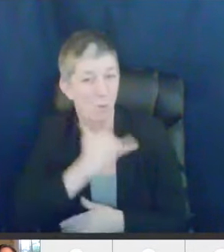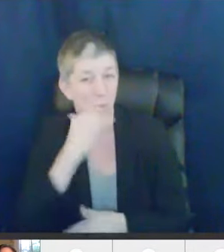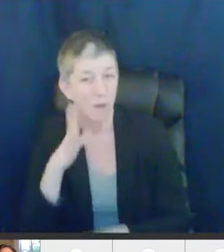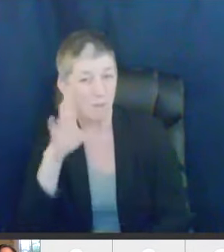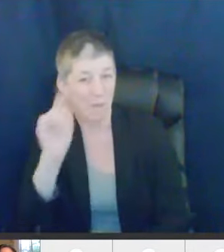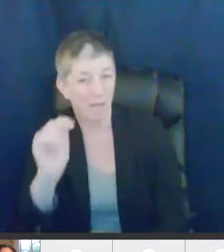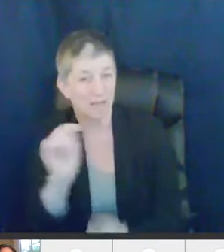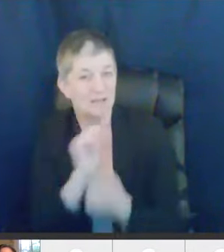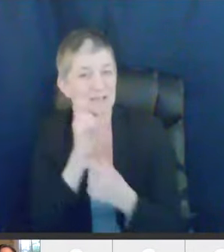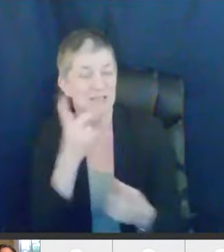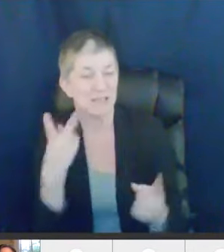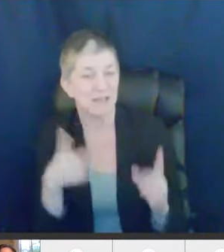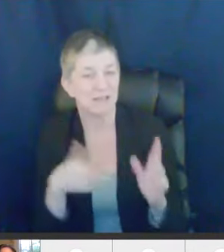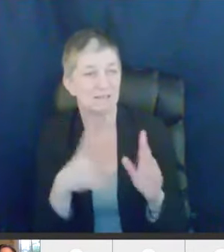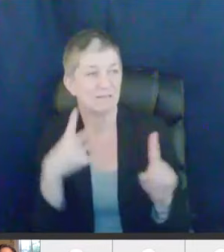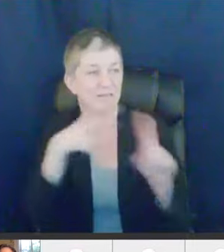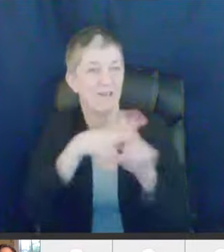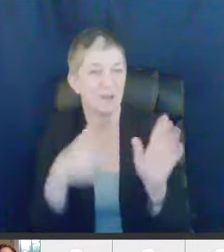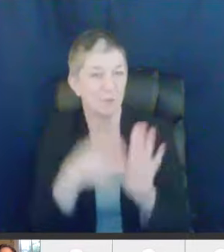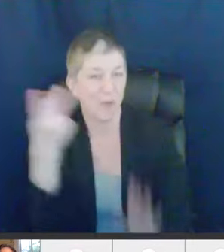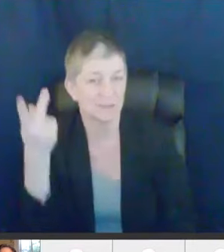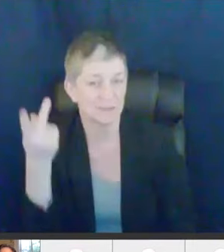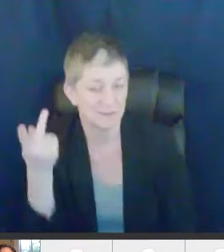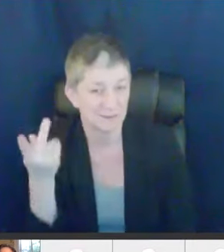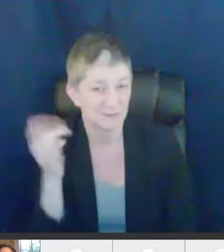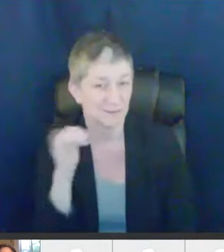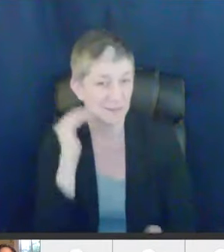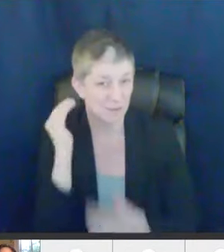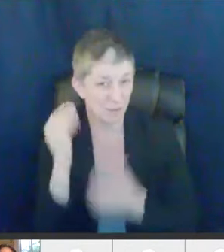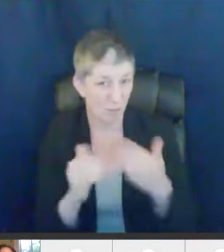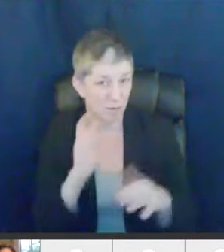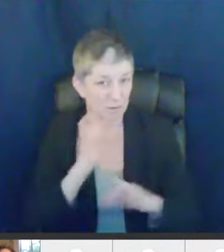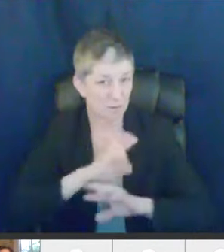filed twice is there is there a process in place for that there's definitely